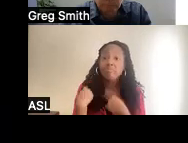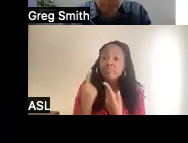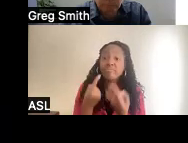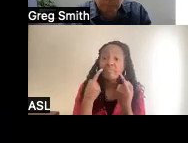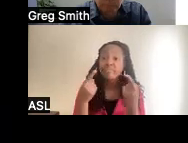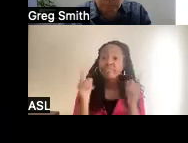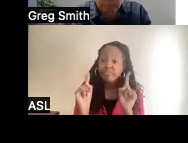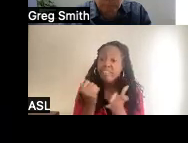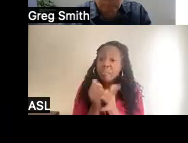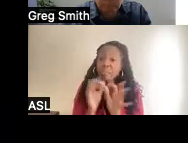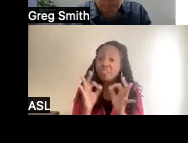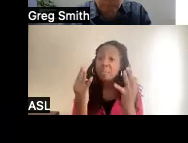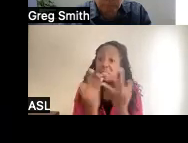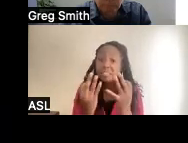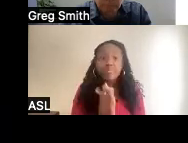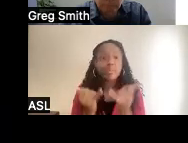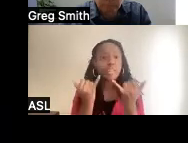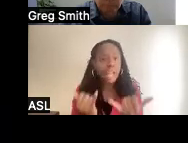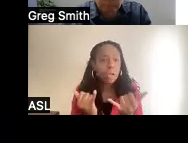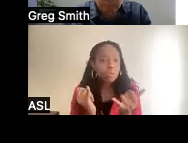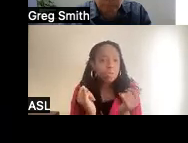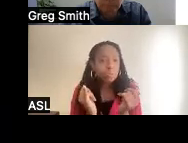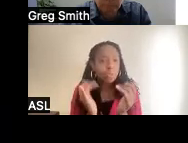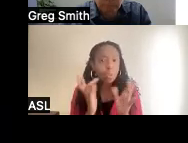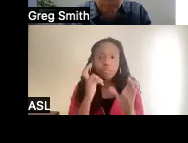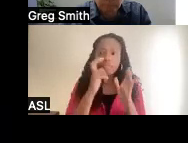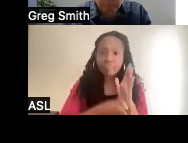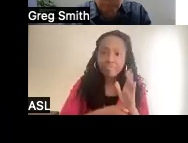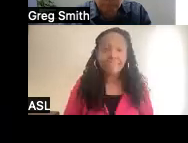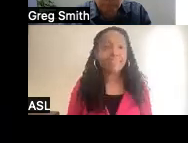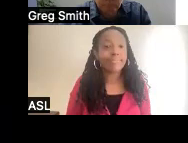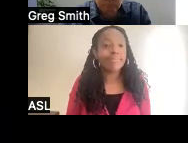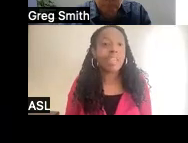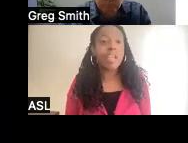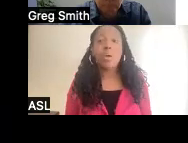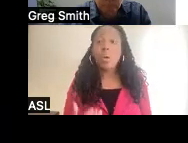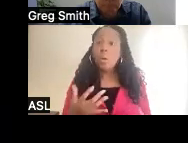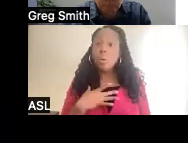do this so let's get into some of the material so we like to cover a lot of material you'll see able